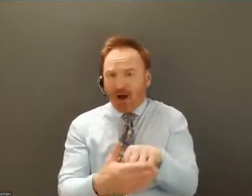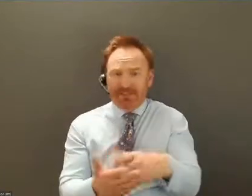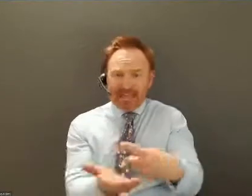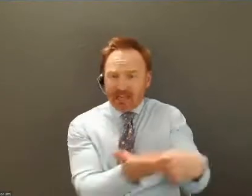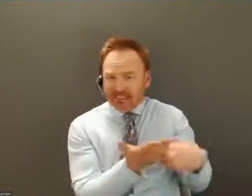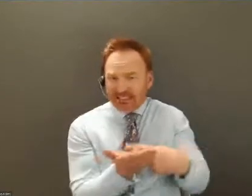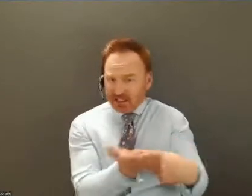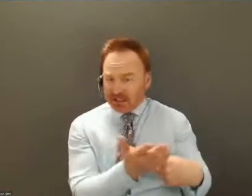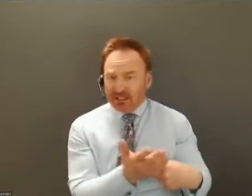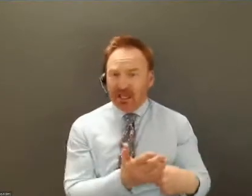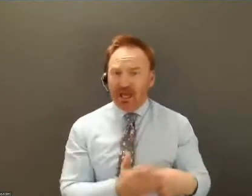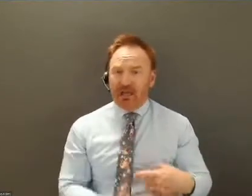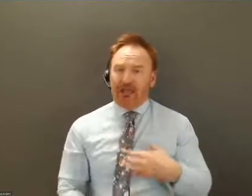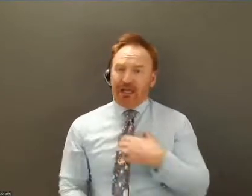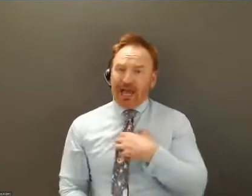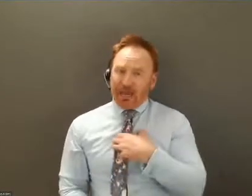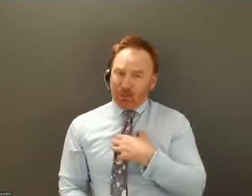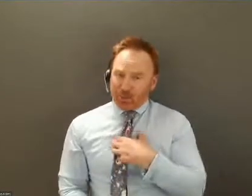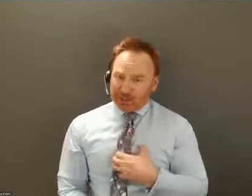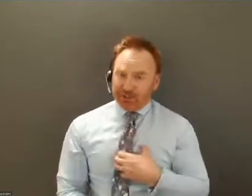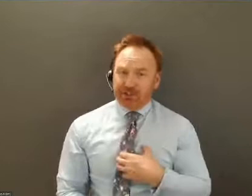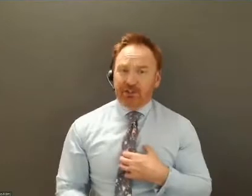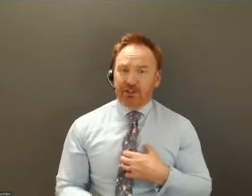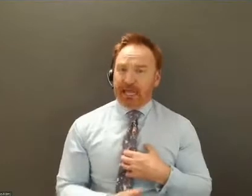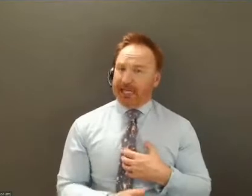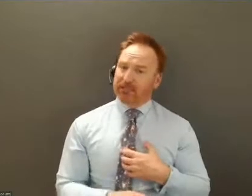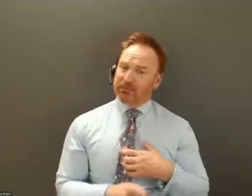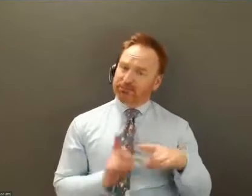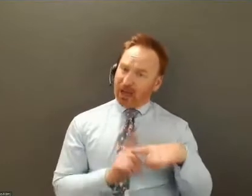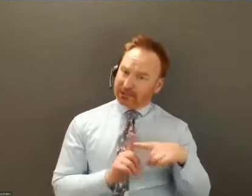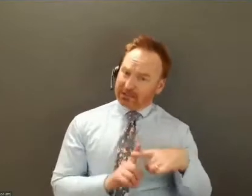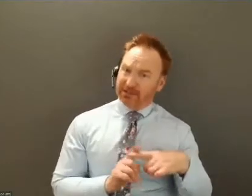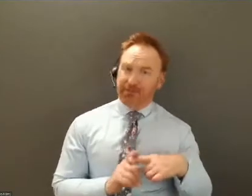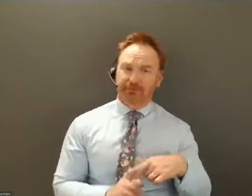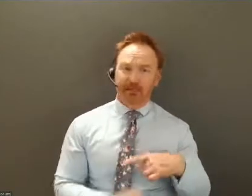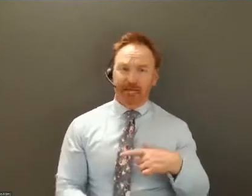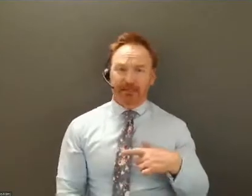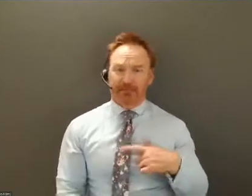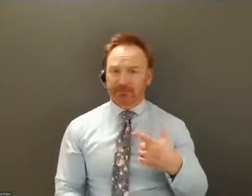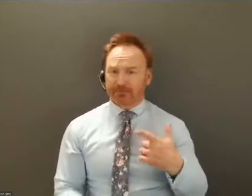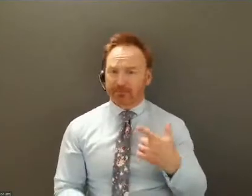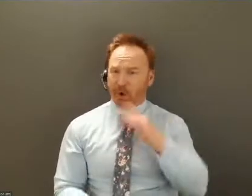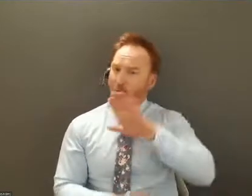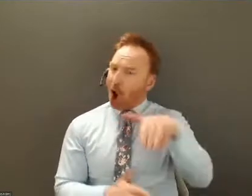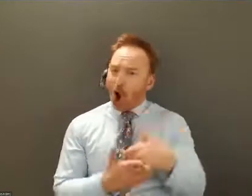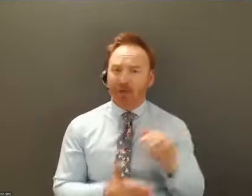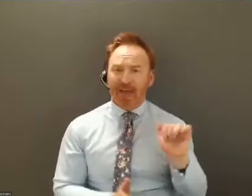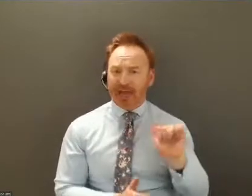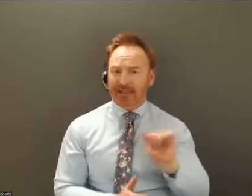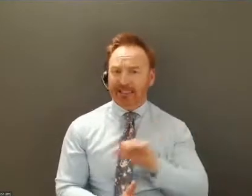conversations are. And Doctor Hanley you are more than welcome to answer this